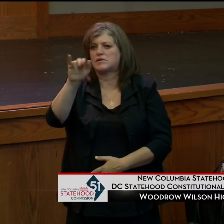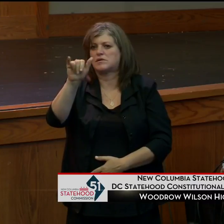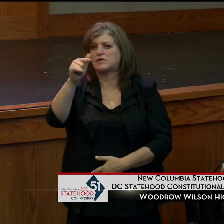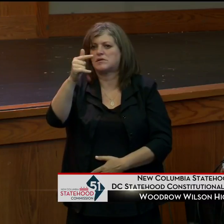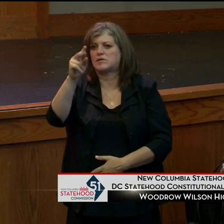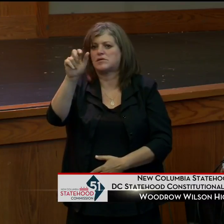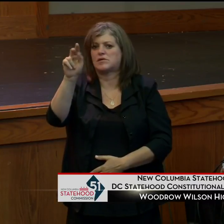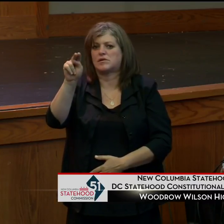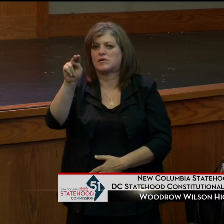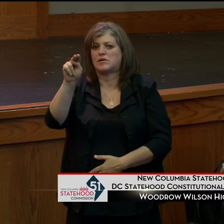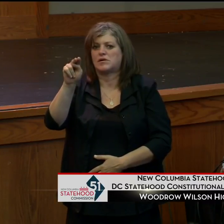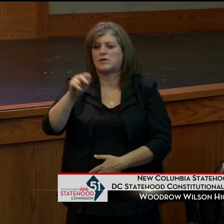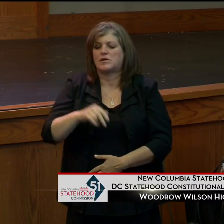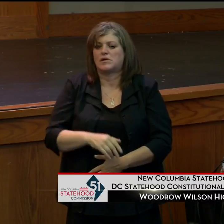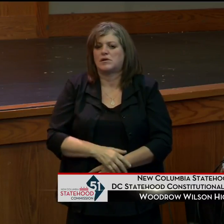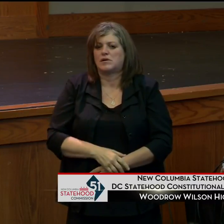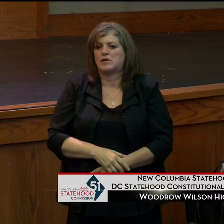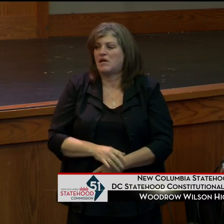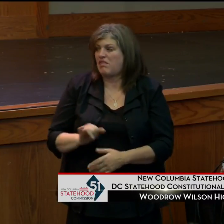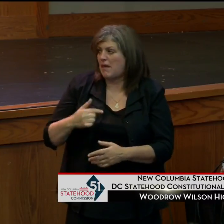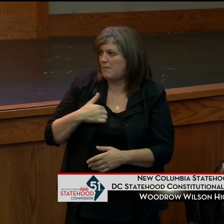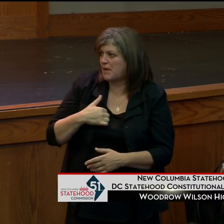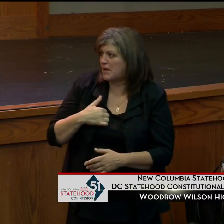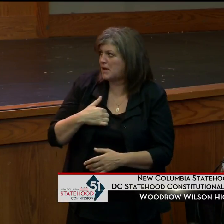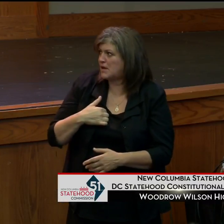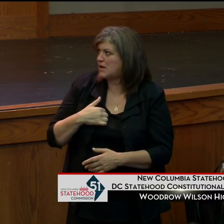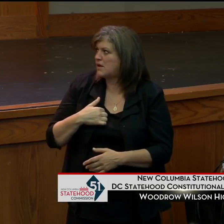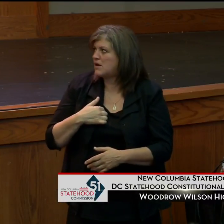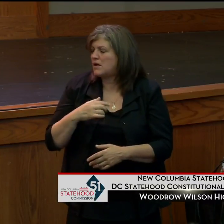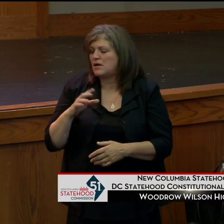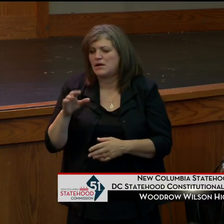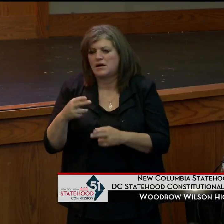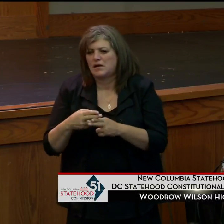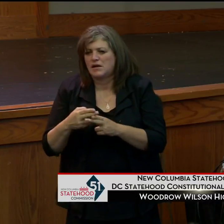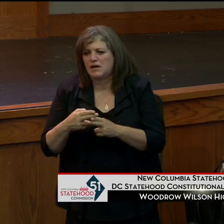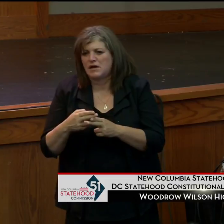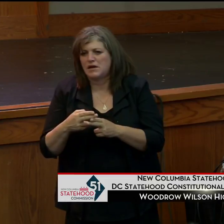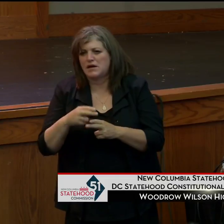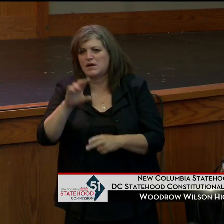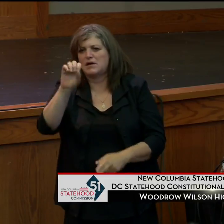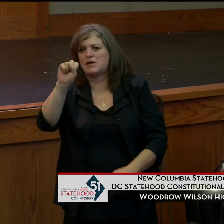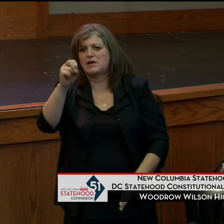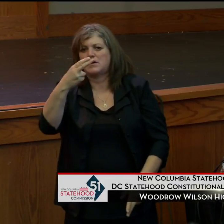DAN LEWIS. JACK NIJAN? NO. YEAH?